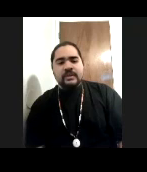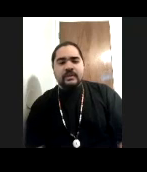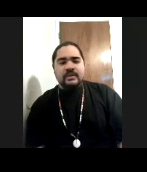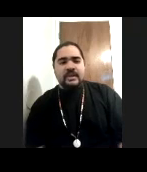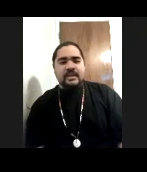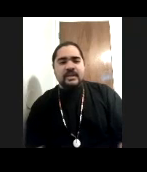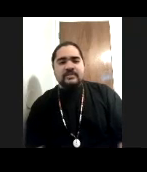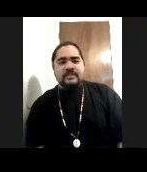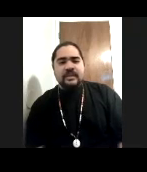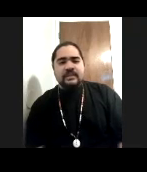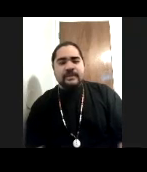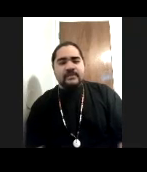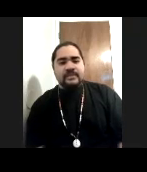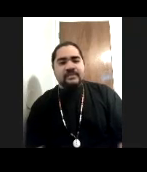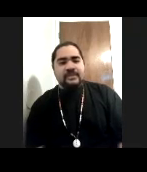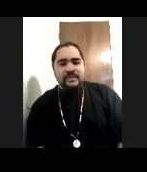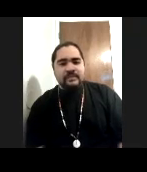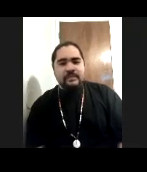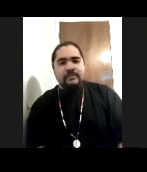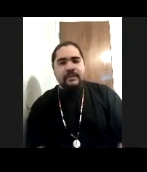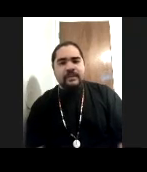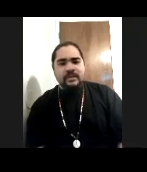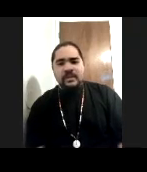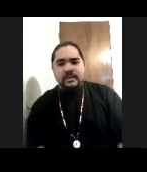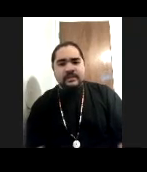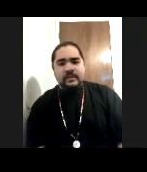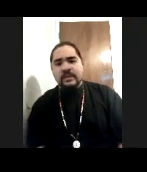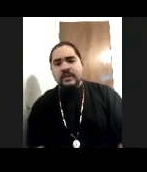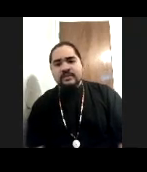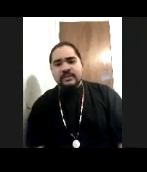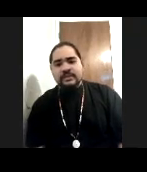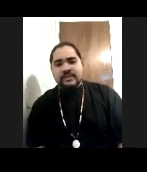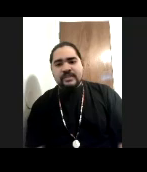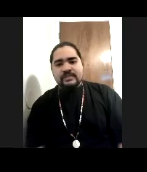current day and each like experience is never the same. They're all very unique and different circumstances.